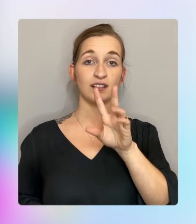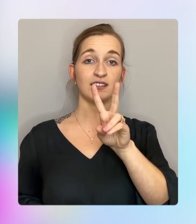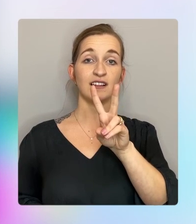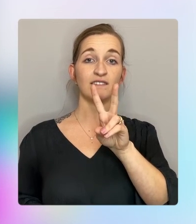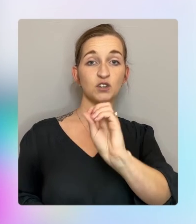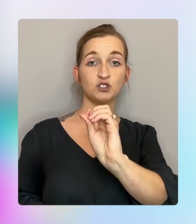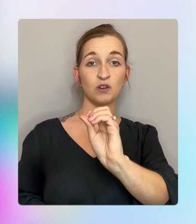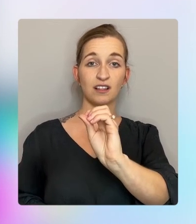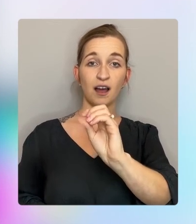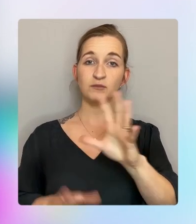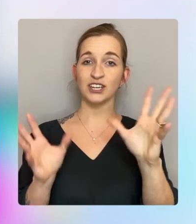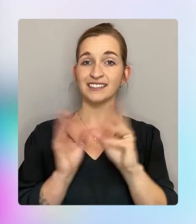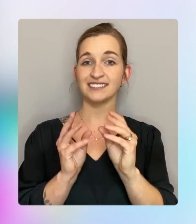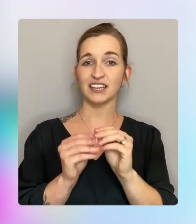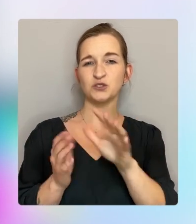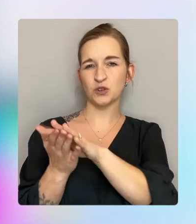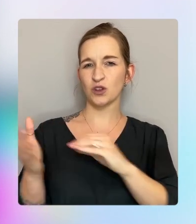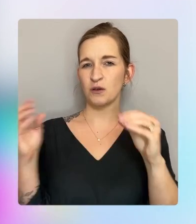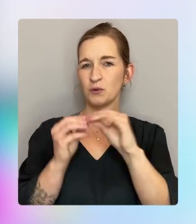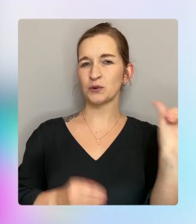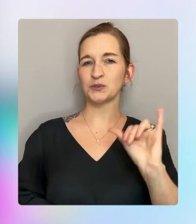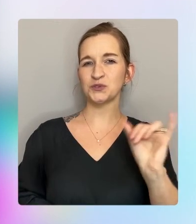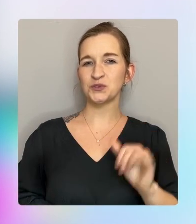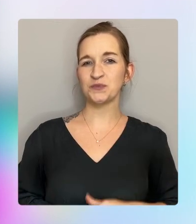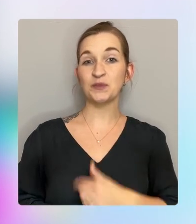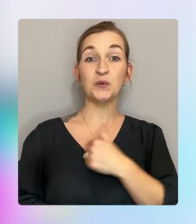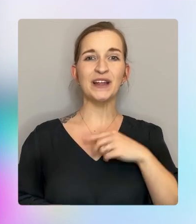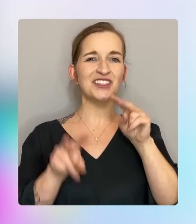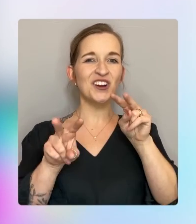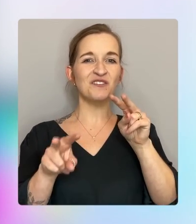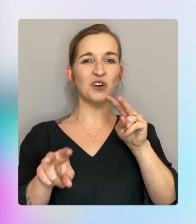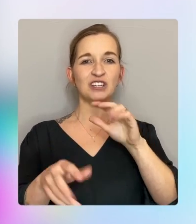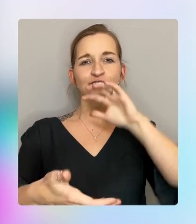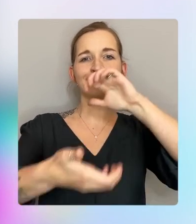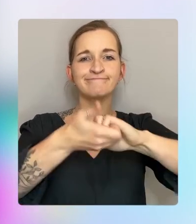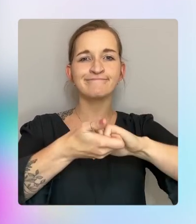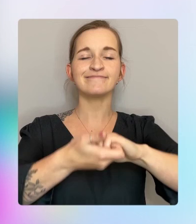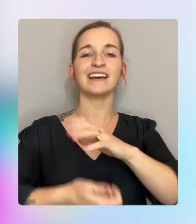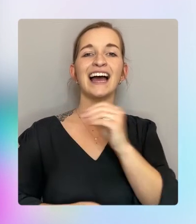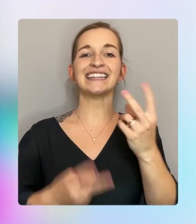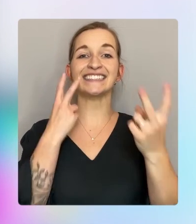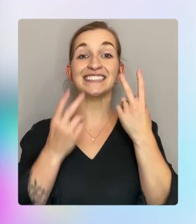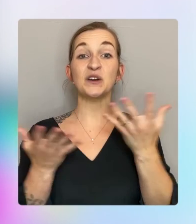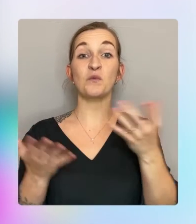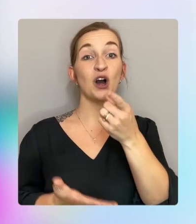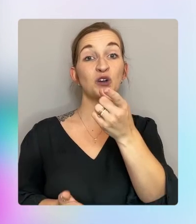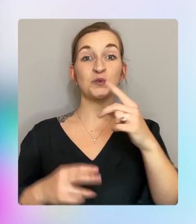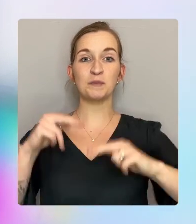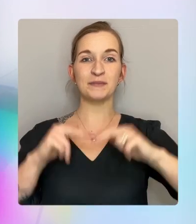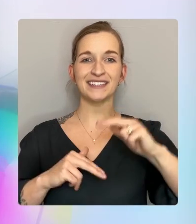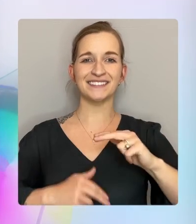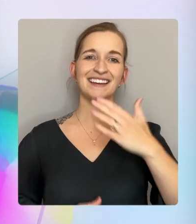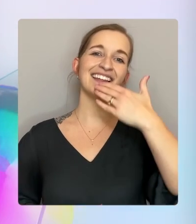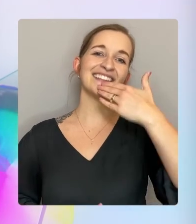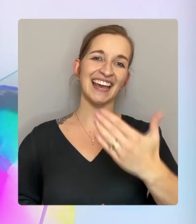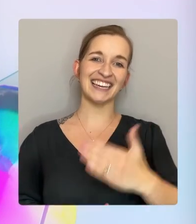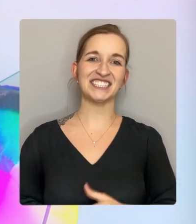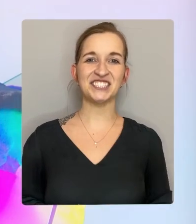with Scripting and Shaders, to learn more. We look forward to working with you and seeing what you build. Thank you.